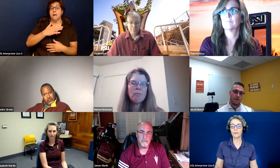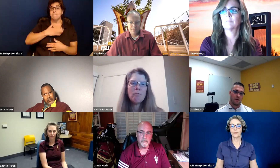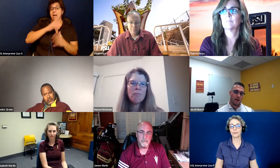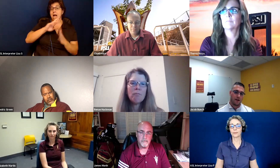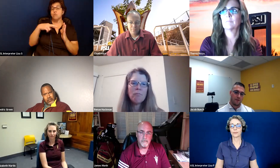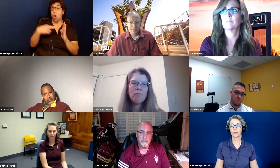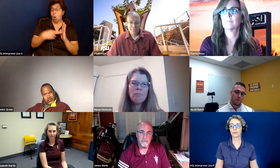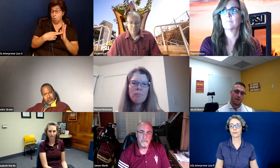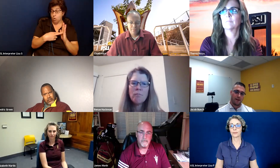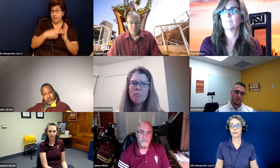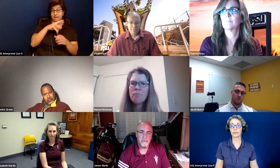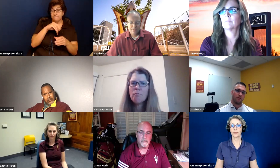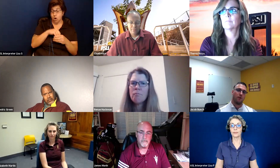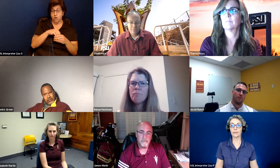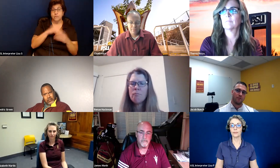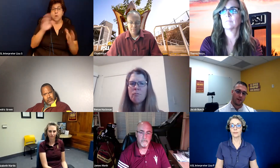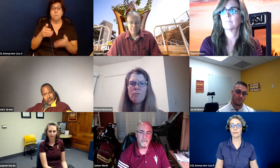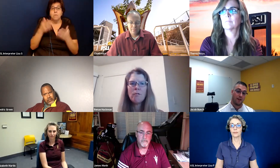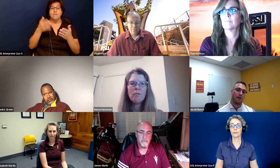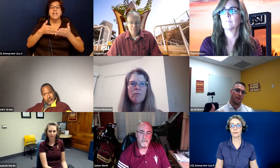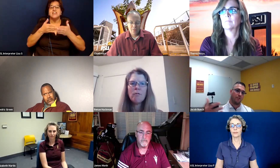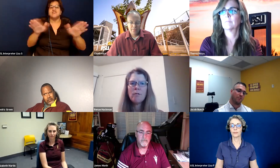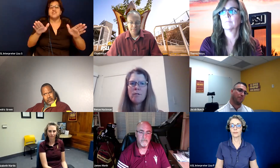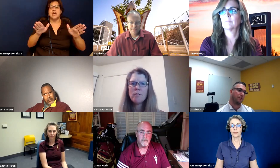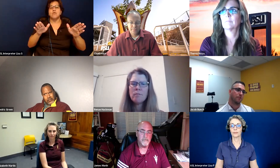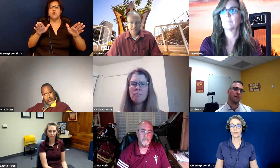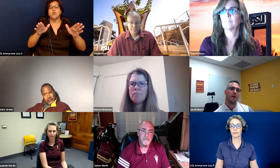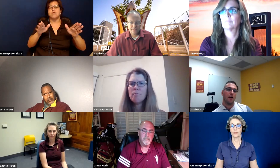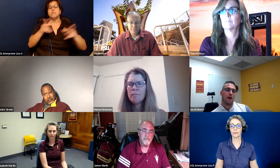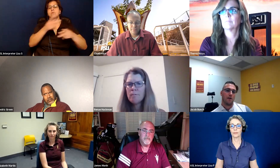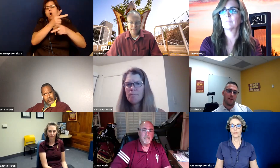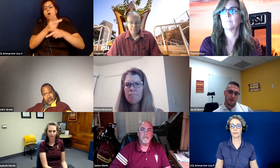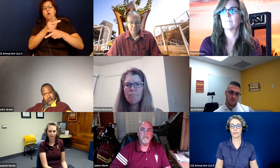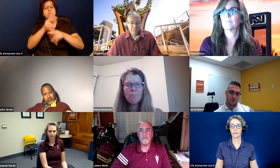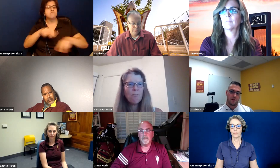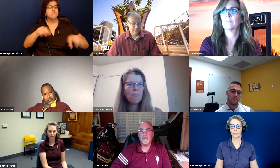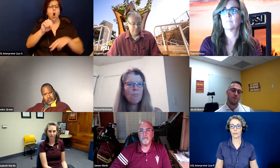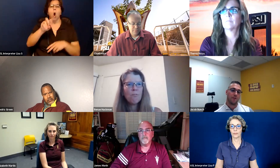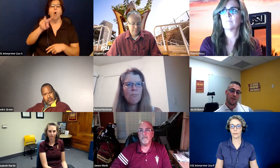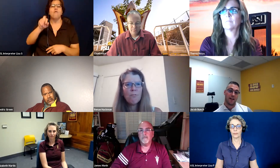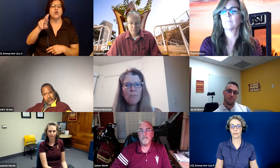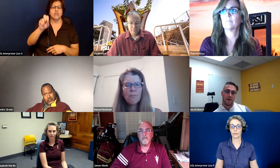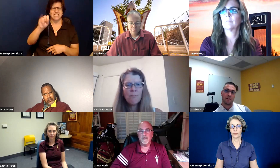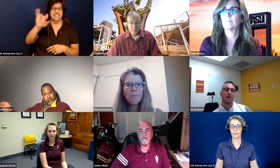I provide general oversight of the accommodation to make sure that it's fulfilled in a timely manner.